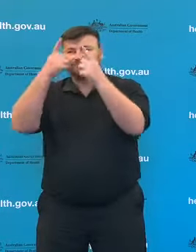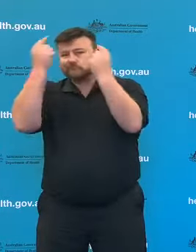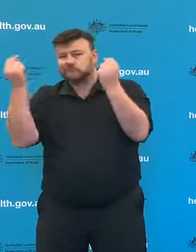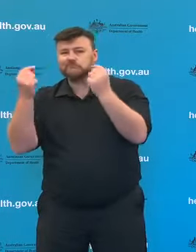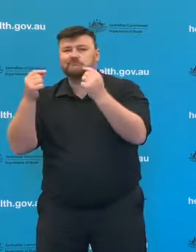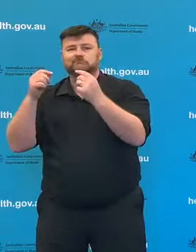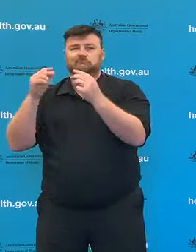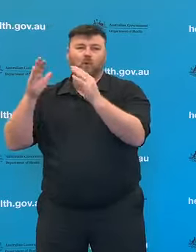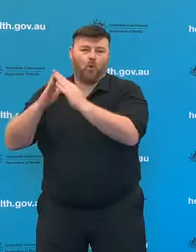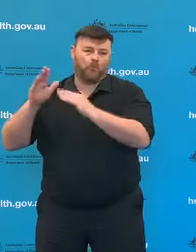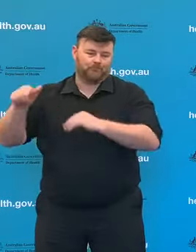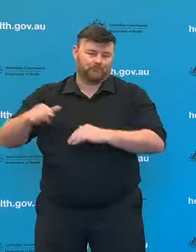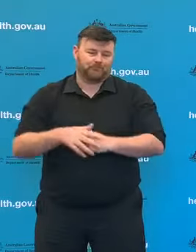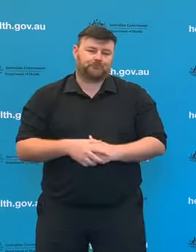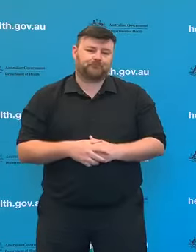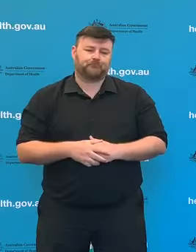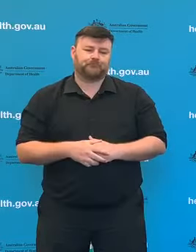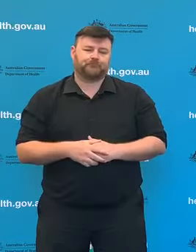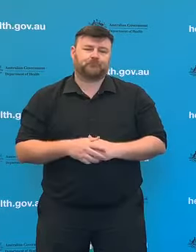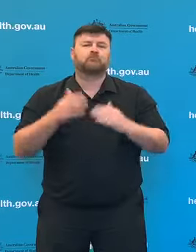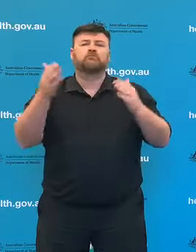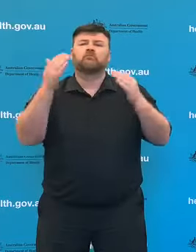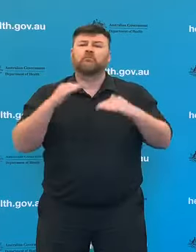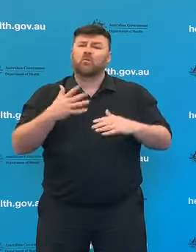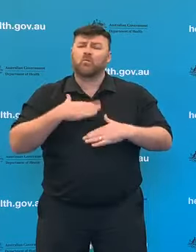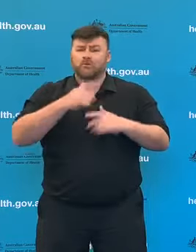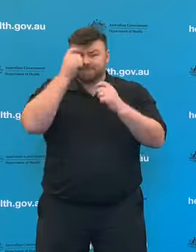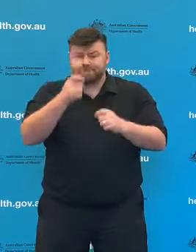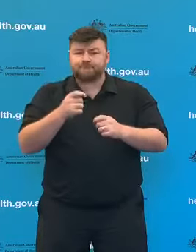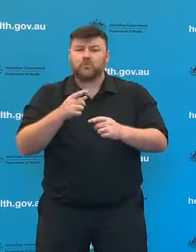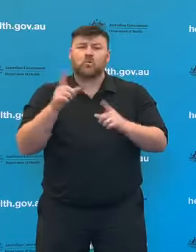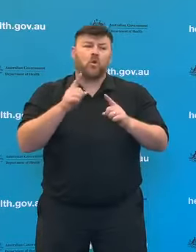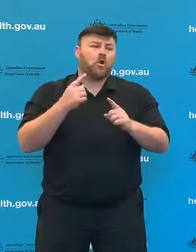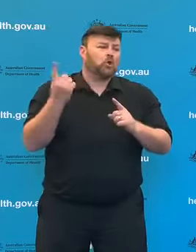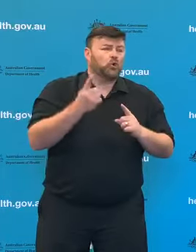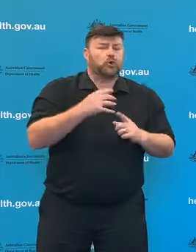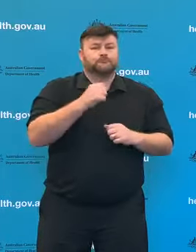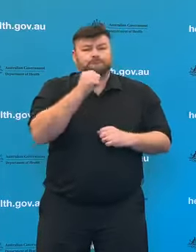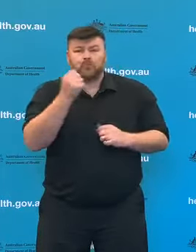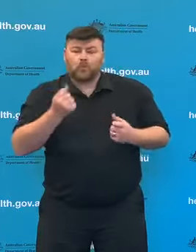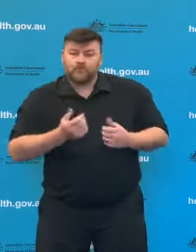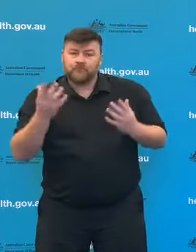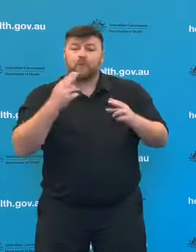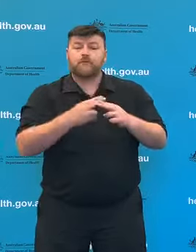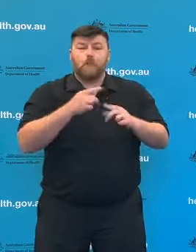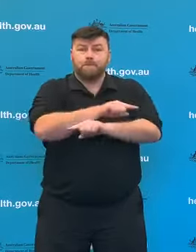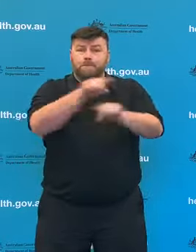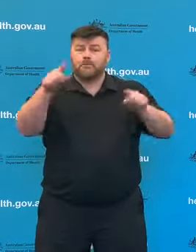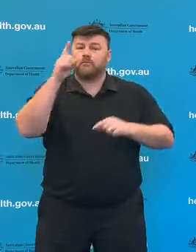Finally I want to acknowledge the sacrifices which have been made and which continue to be made by people across Australia,